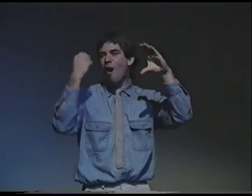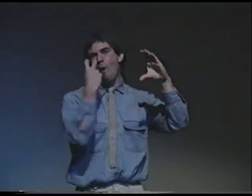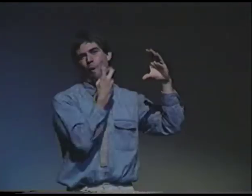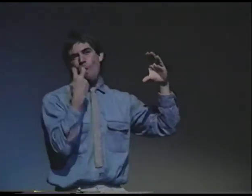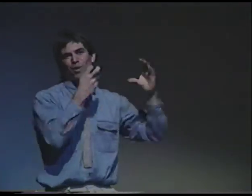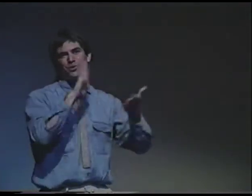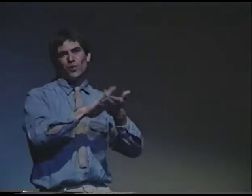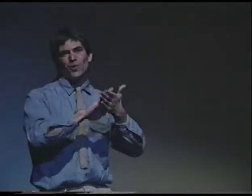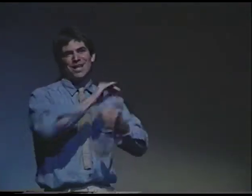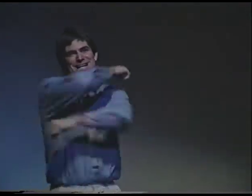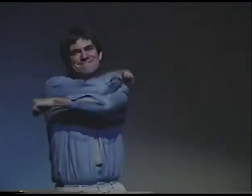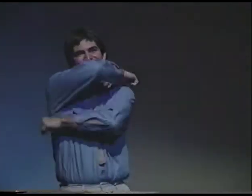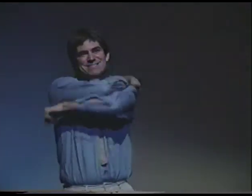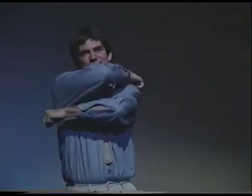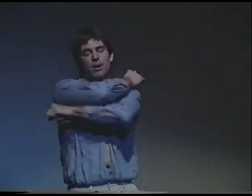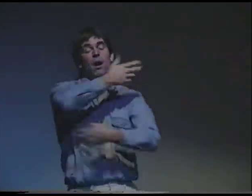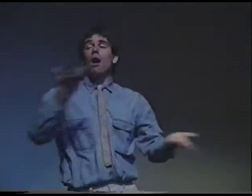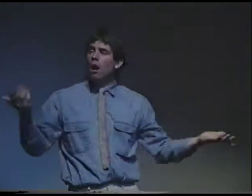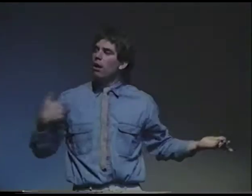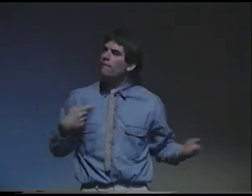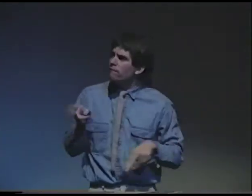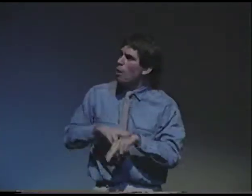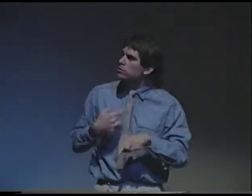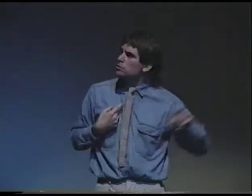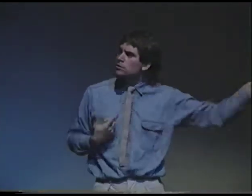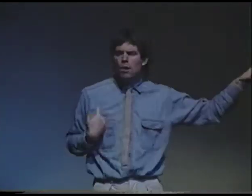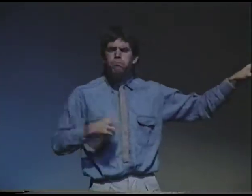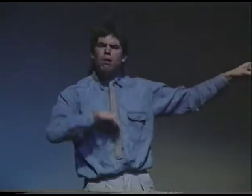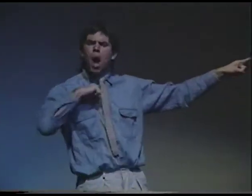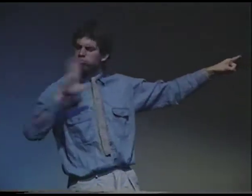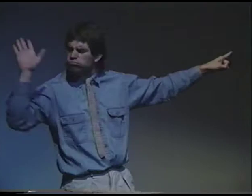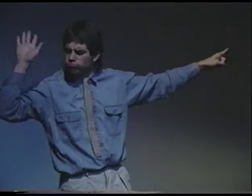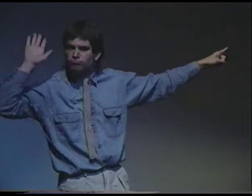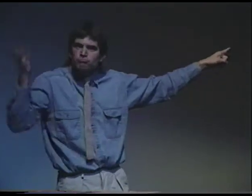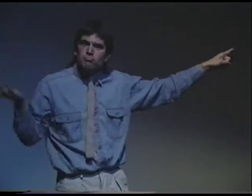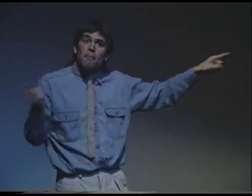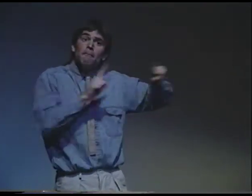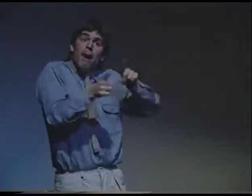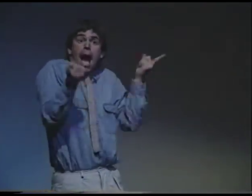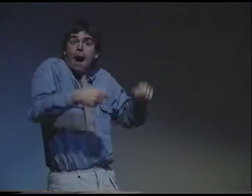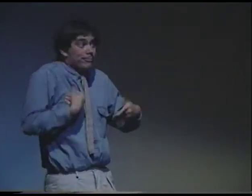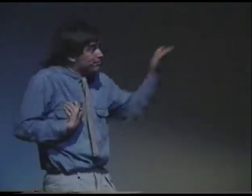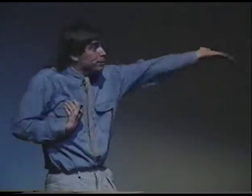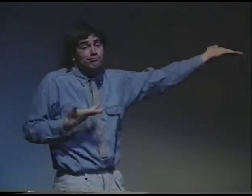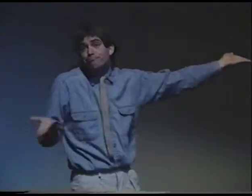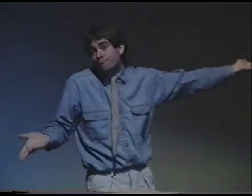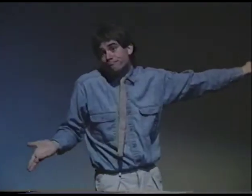That's the sign for it because it's an oral school, your lips moving. And I'm proud of that.